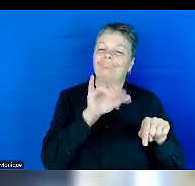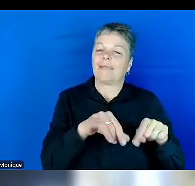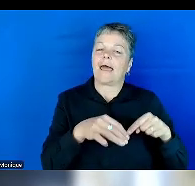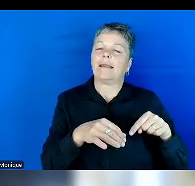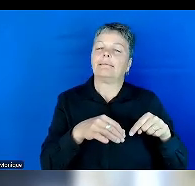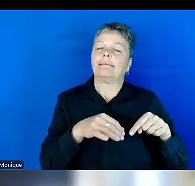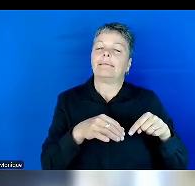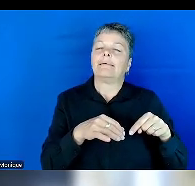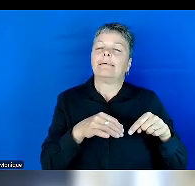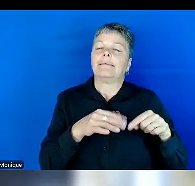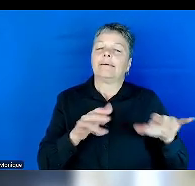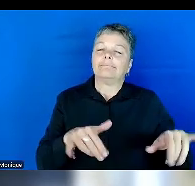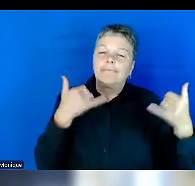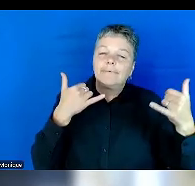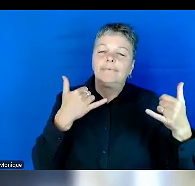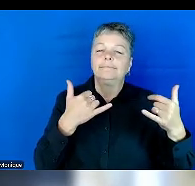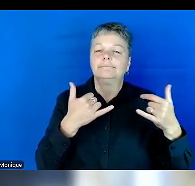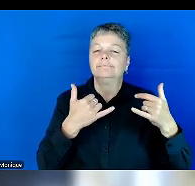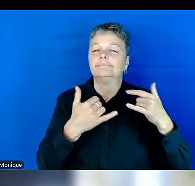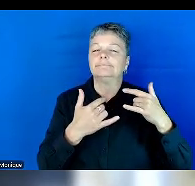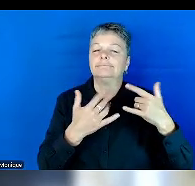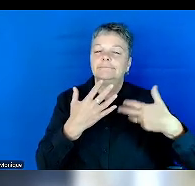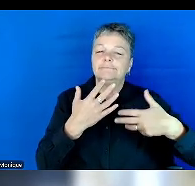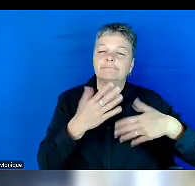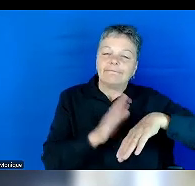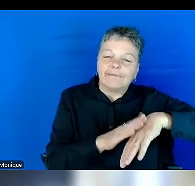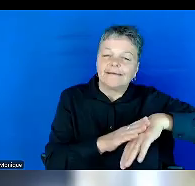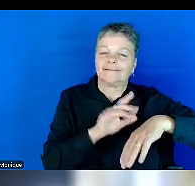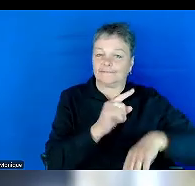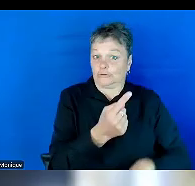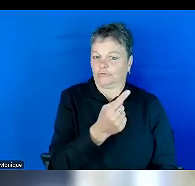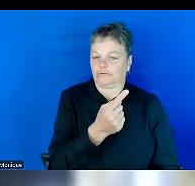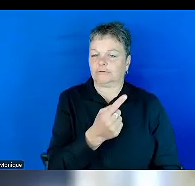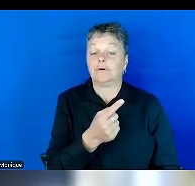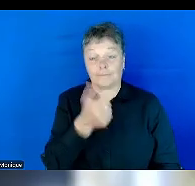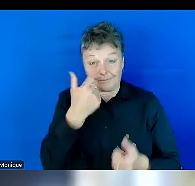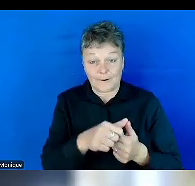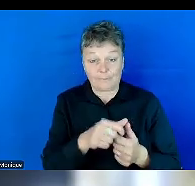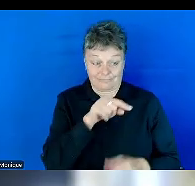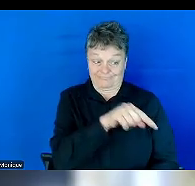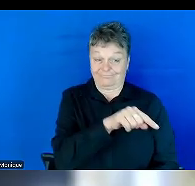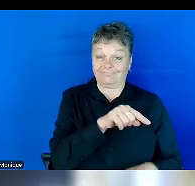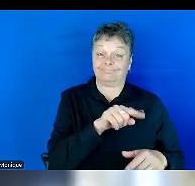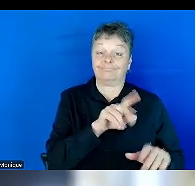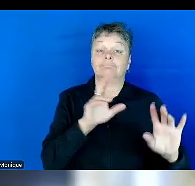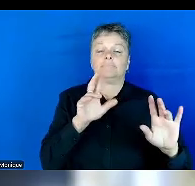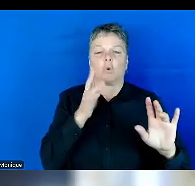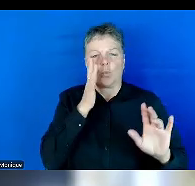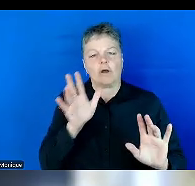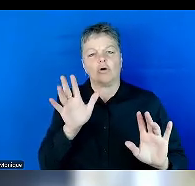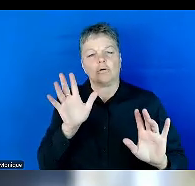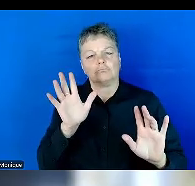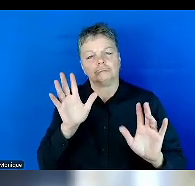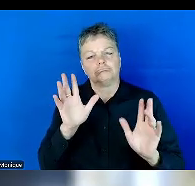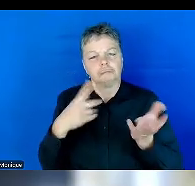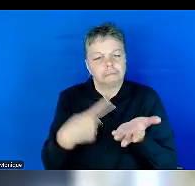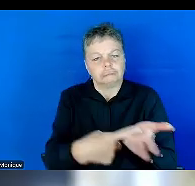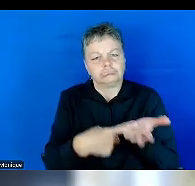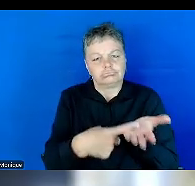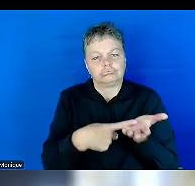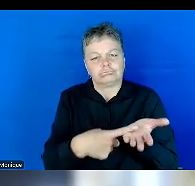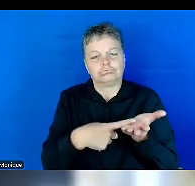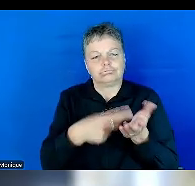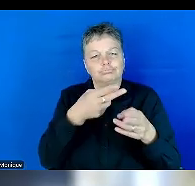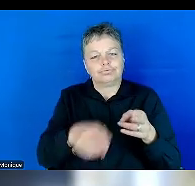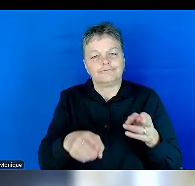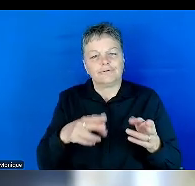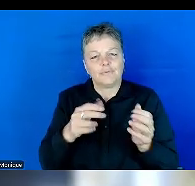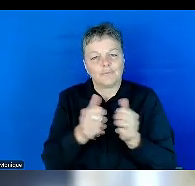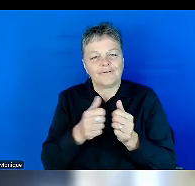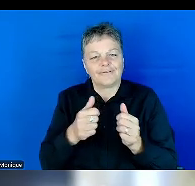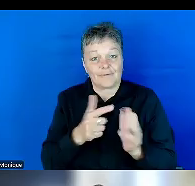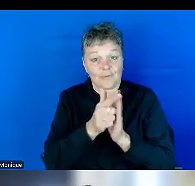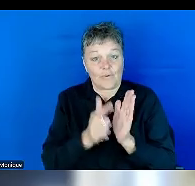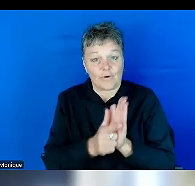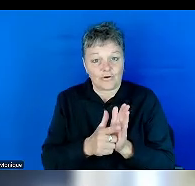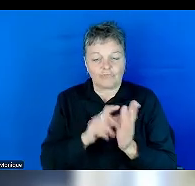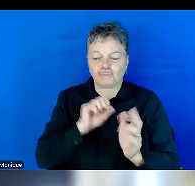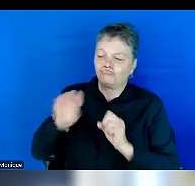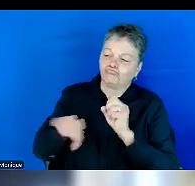appointment with a lawyer uh with an ARCH lawyer to talk about your case um before um and you would